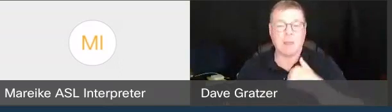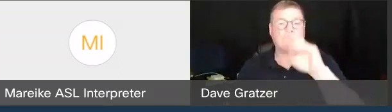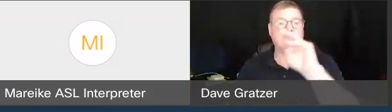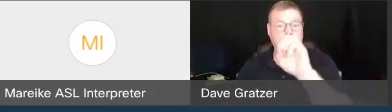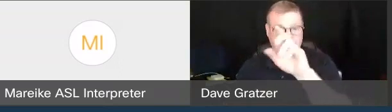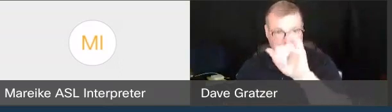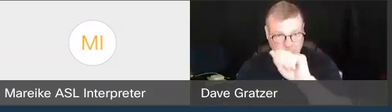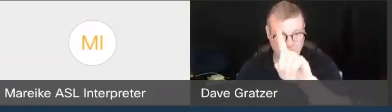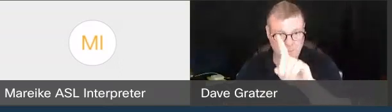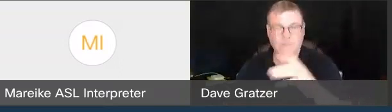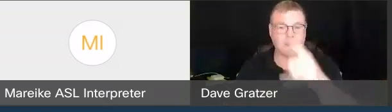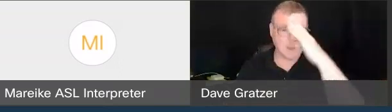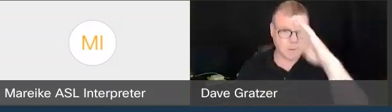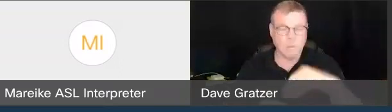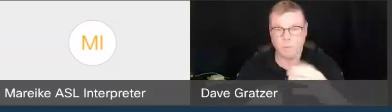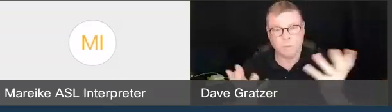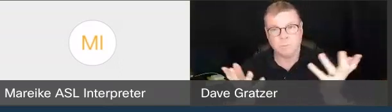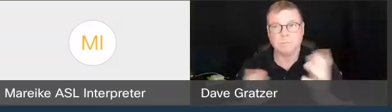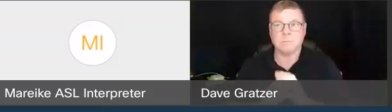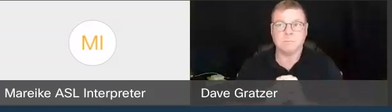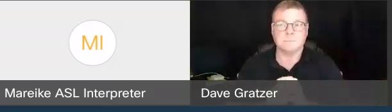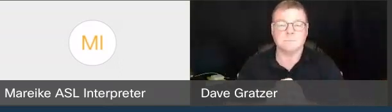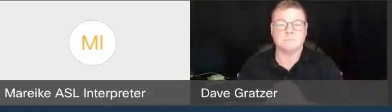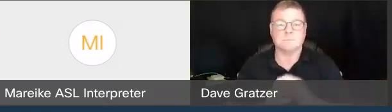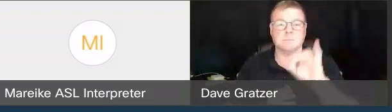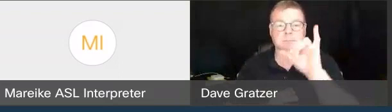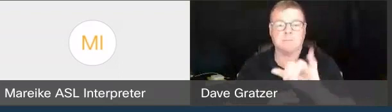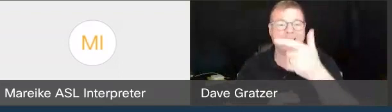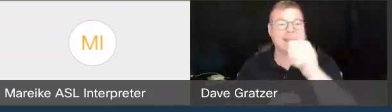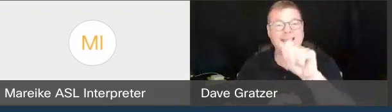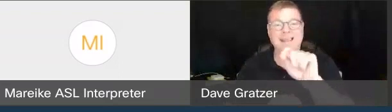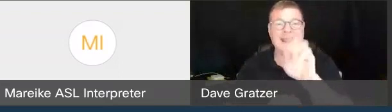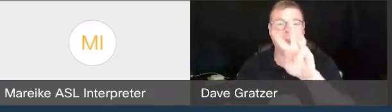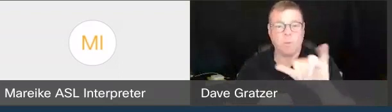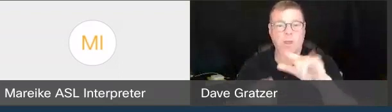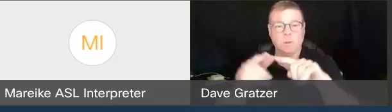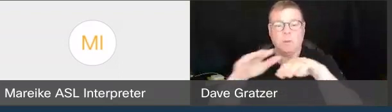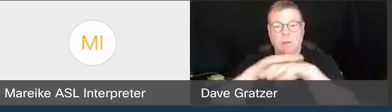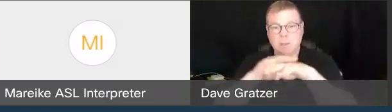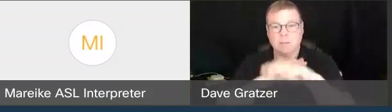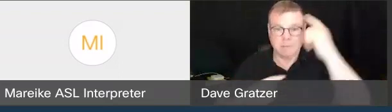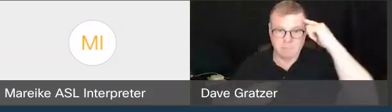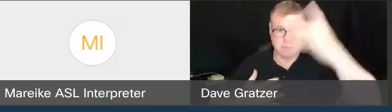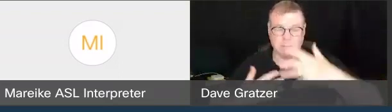which as we all know is the gateway to accessing outpatient mental health services in particular.